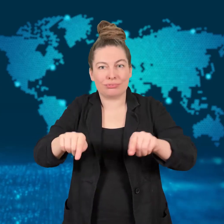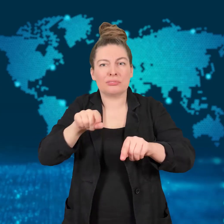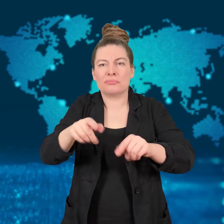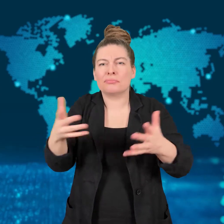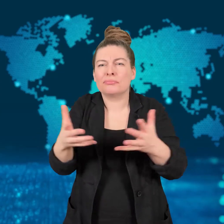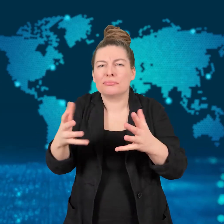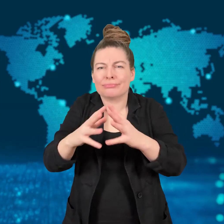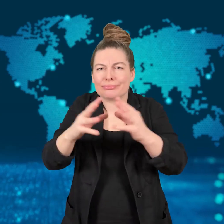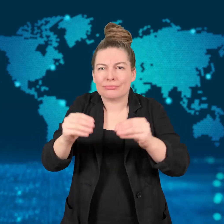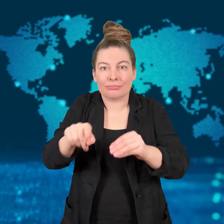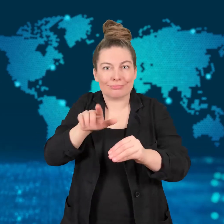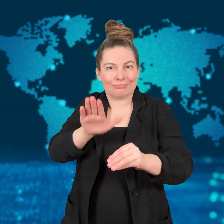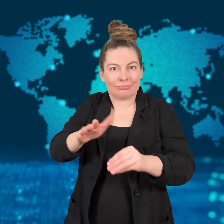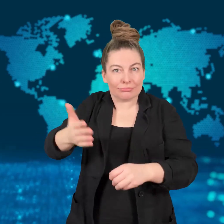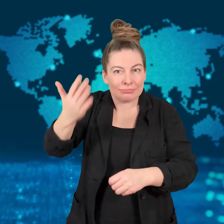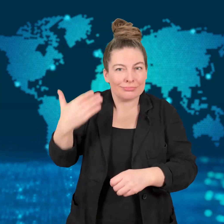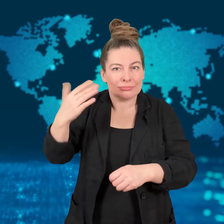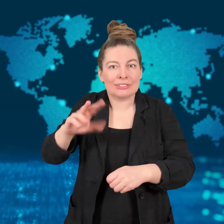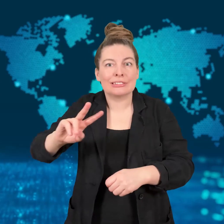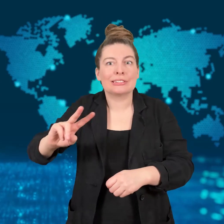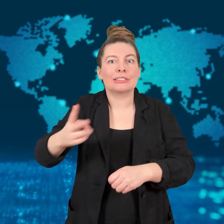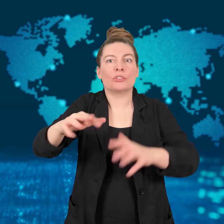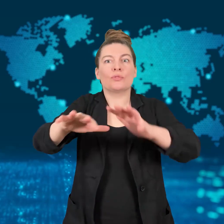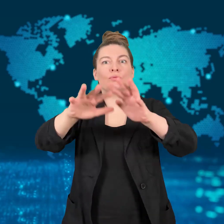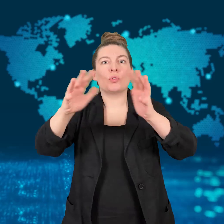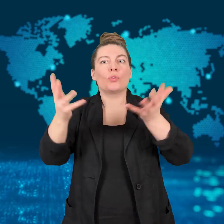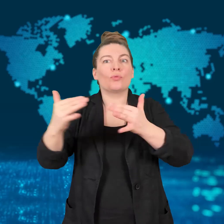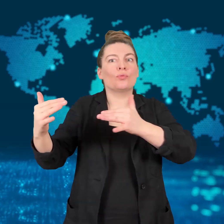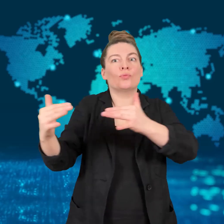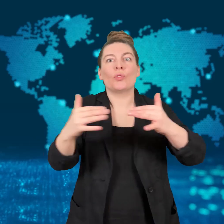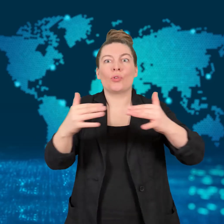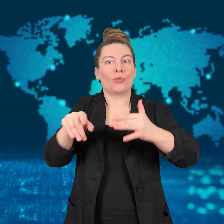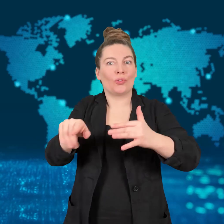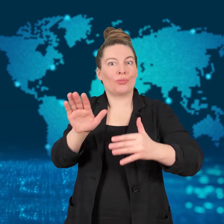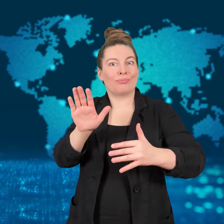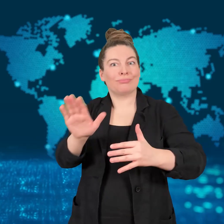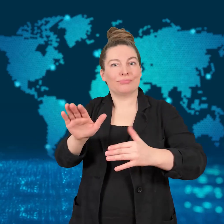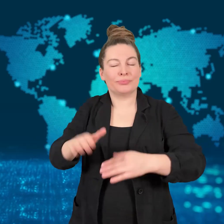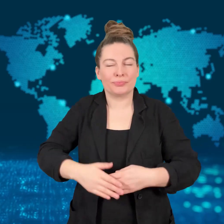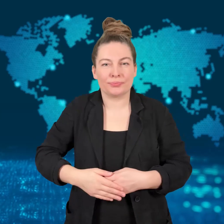The children's playground was located